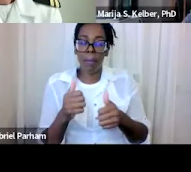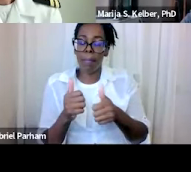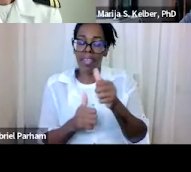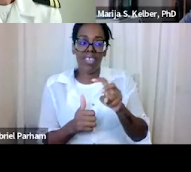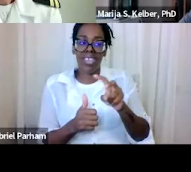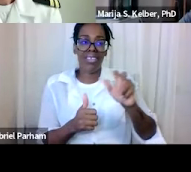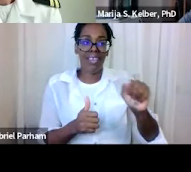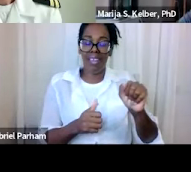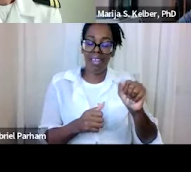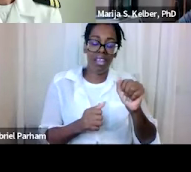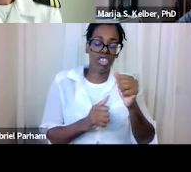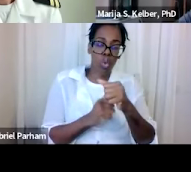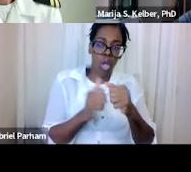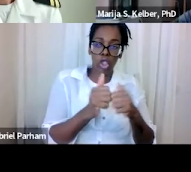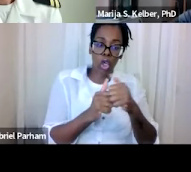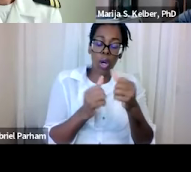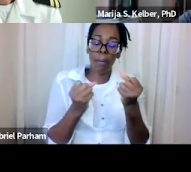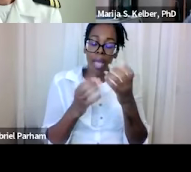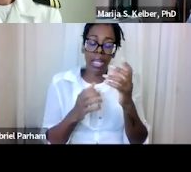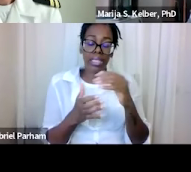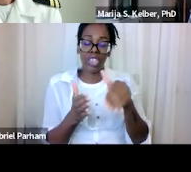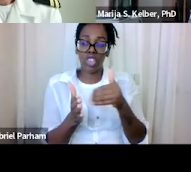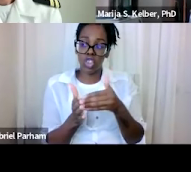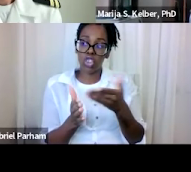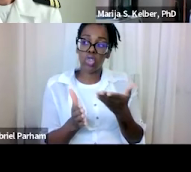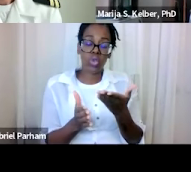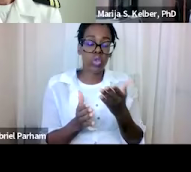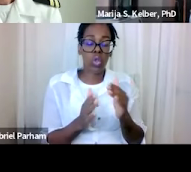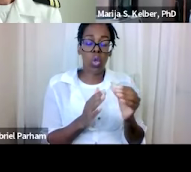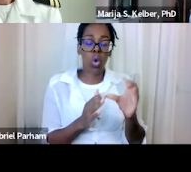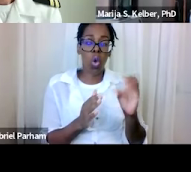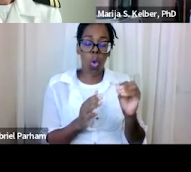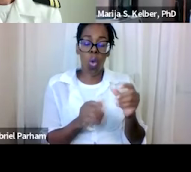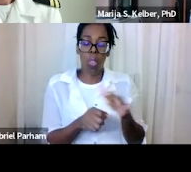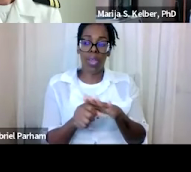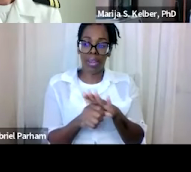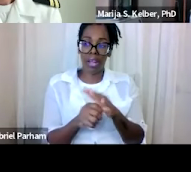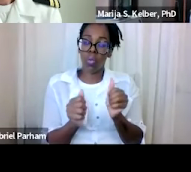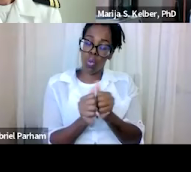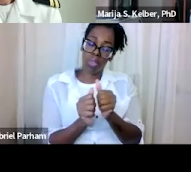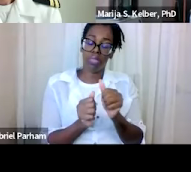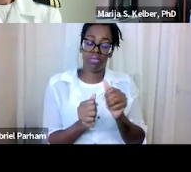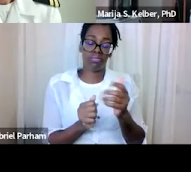And so many Vet Centers are co-located in jurisdictions with veterans' courts, and so engaging vet centers